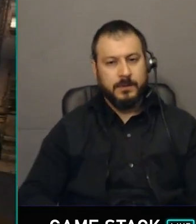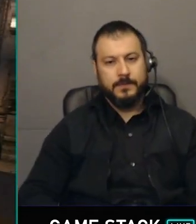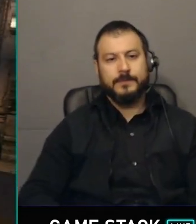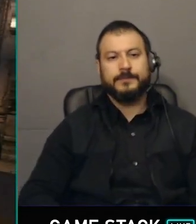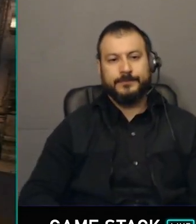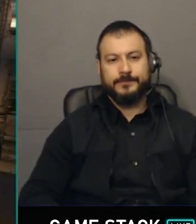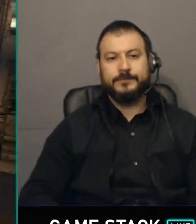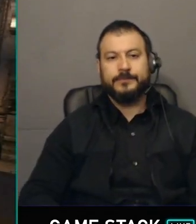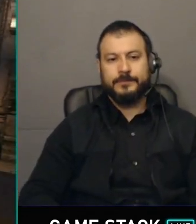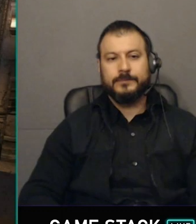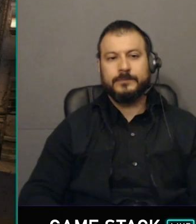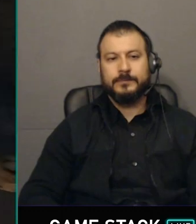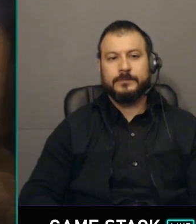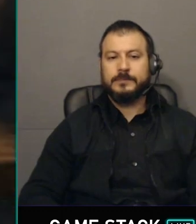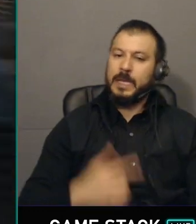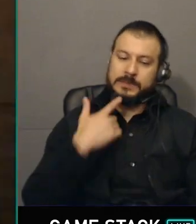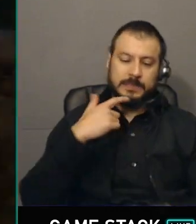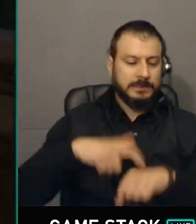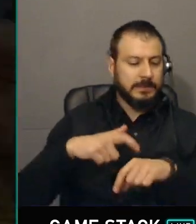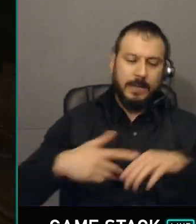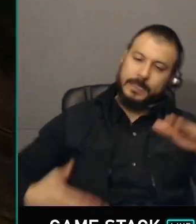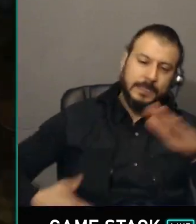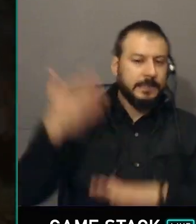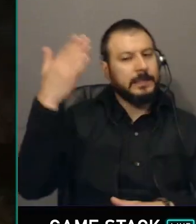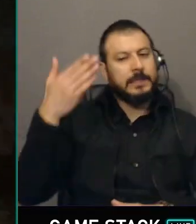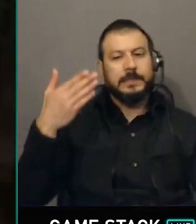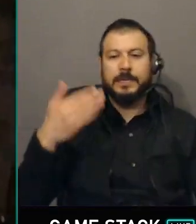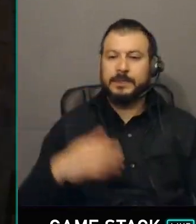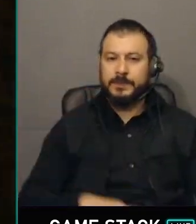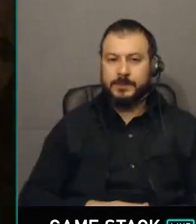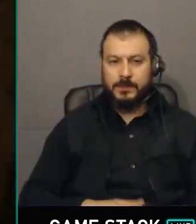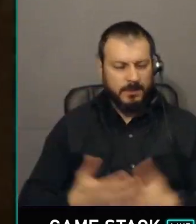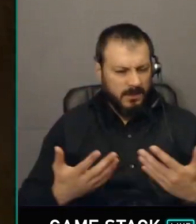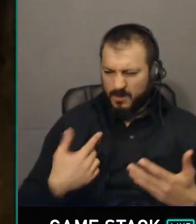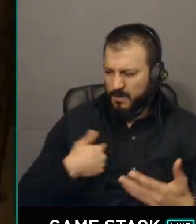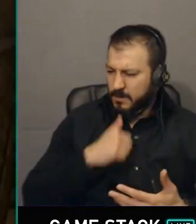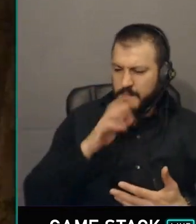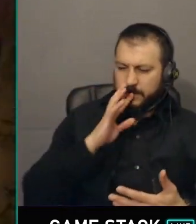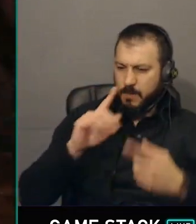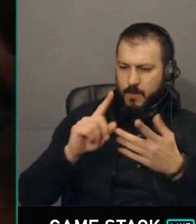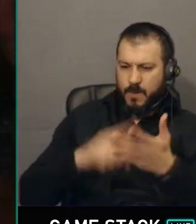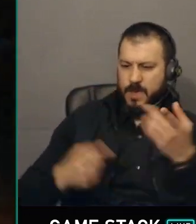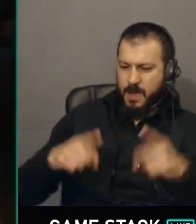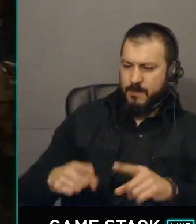“I’d say it's about time we get the hell outta here.” “Hey, are we not going to talk about what happened back there, with the nest?